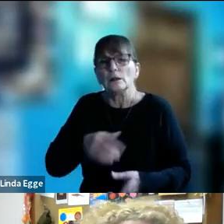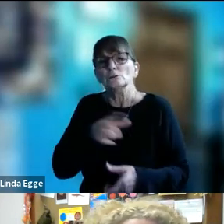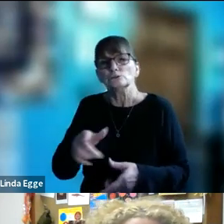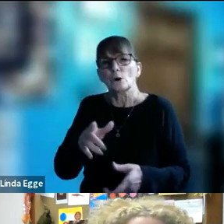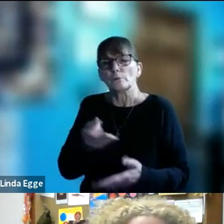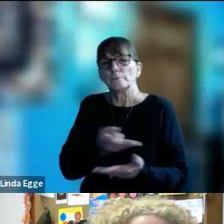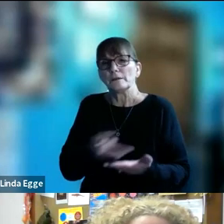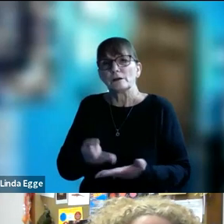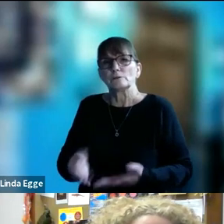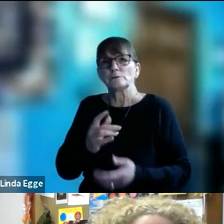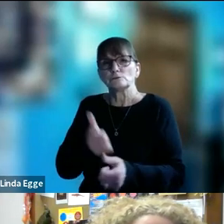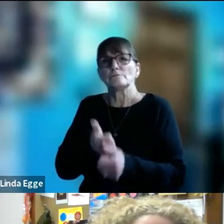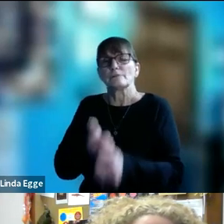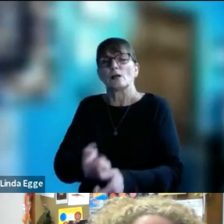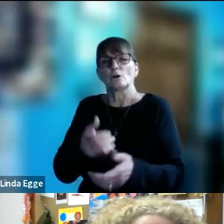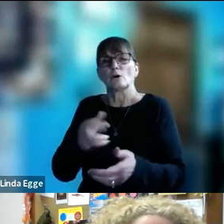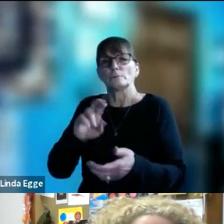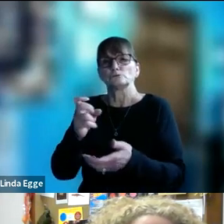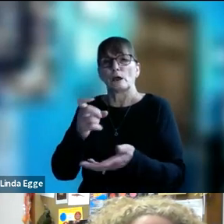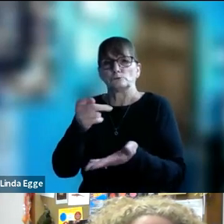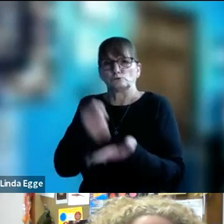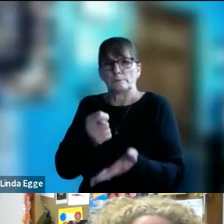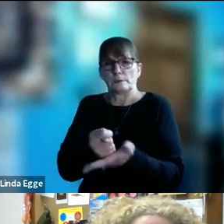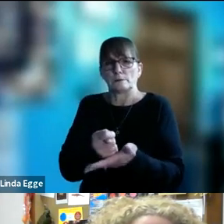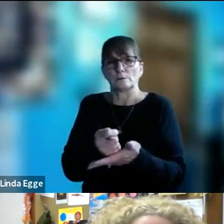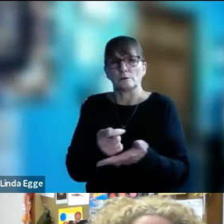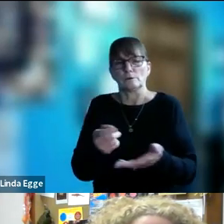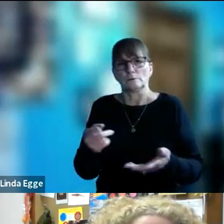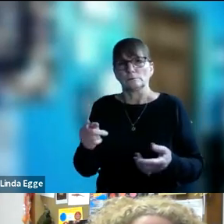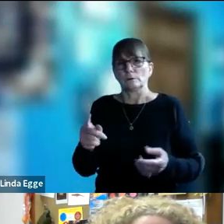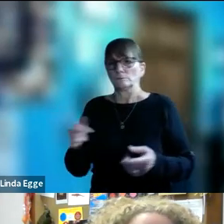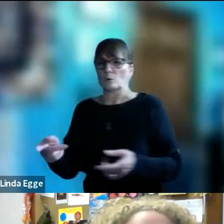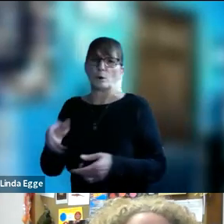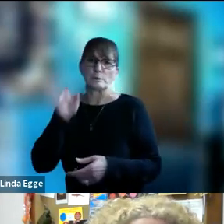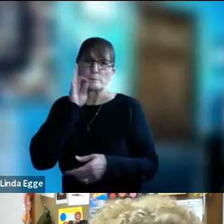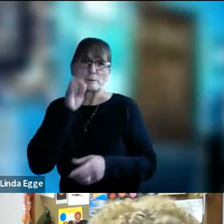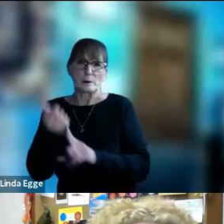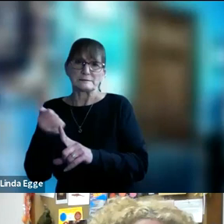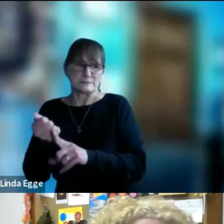to follow prescribed treatment per se versus the marijuana itself, if that makes sense.